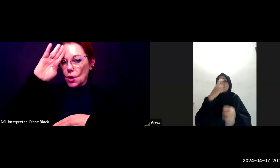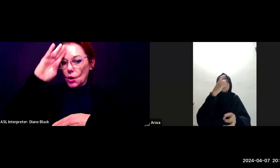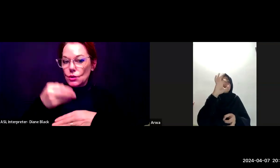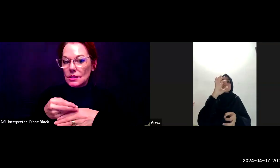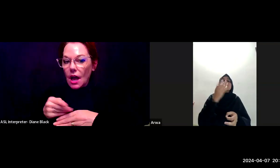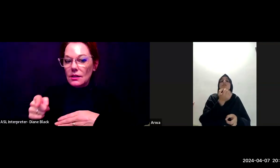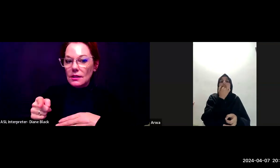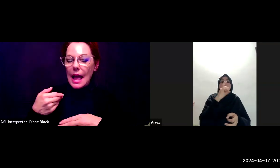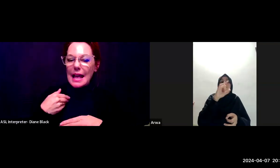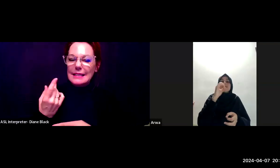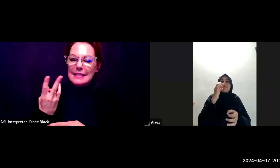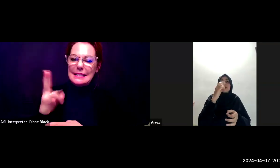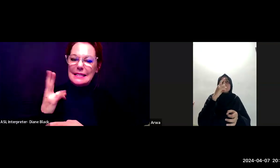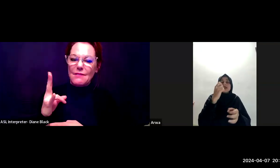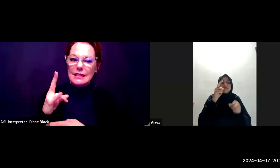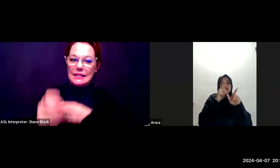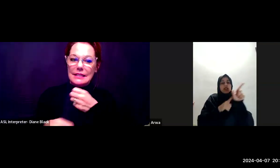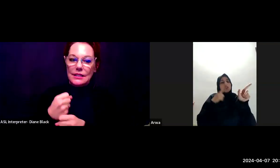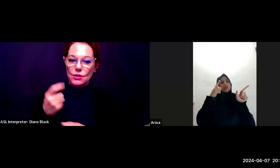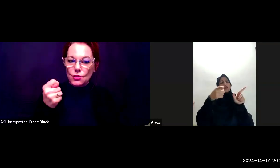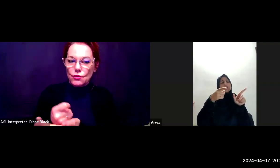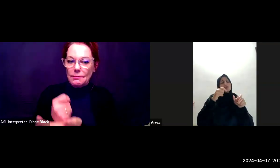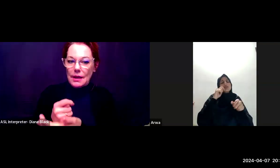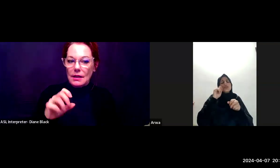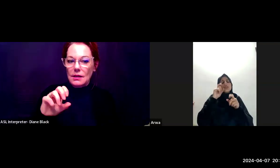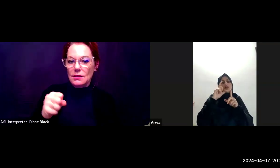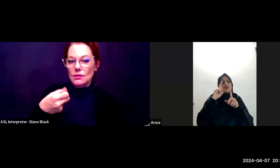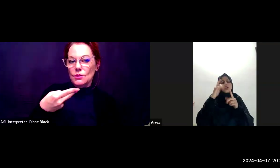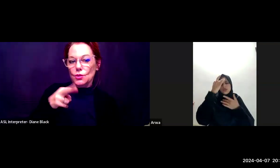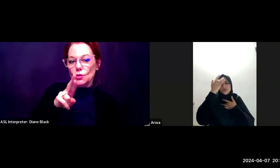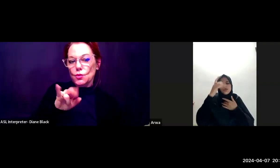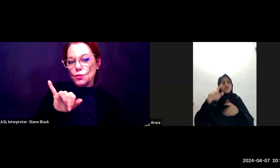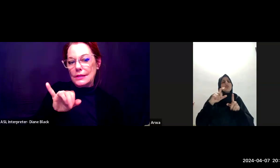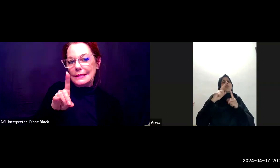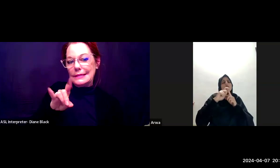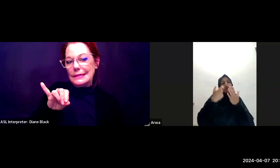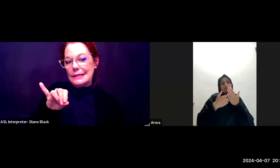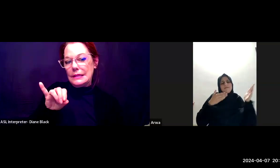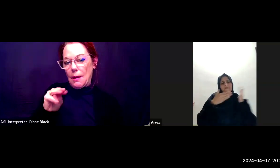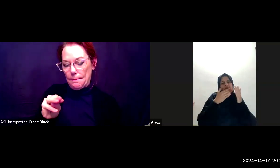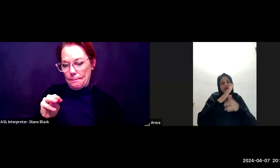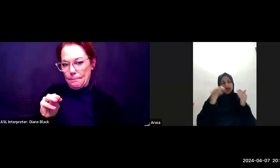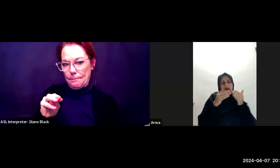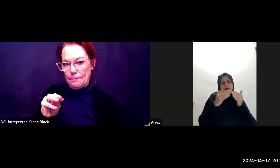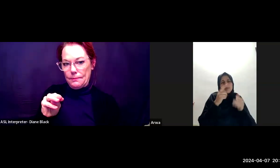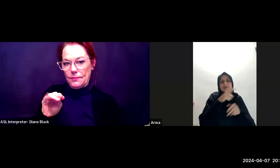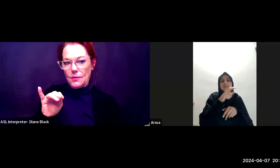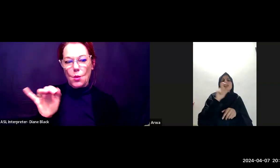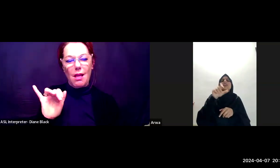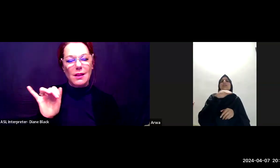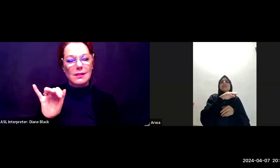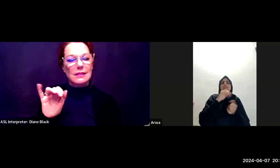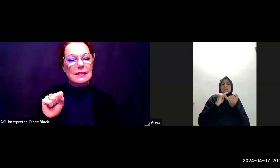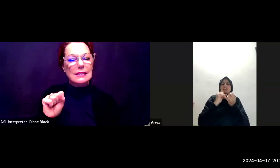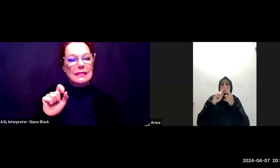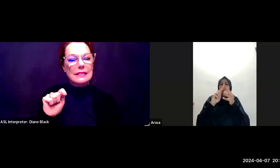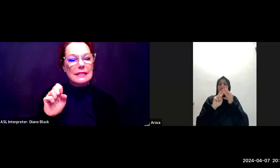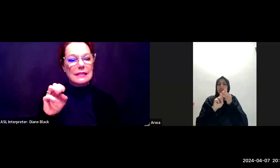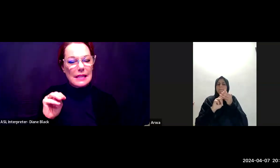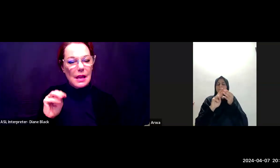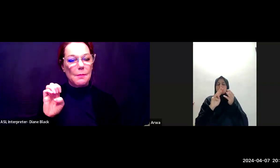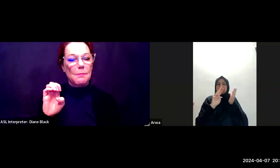treatment at Shreedareeyam as well as uh uh something like a stem cell therapy which they thought uh did